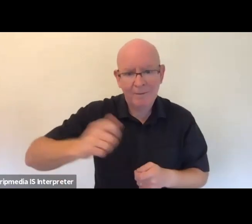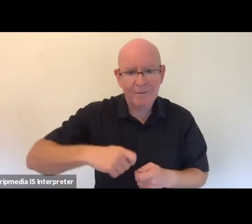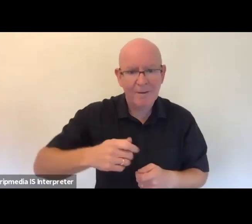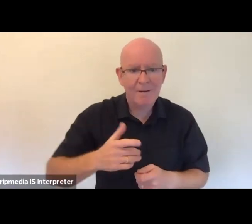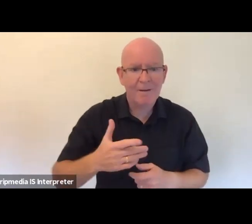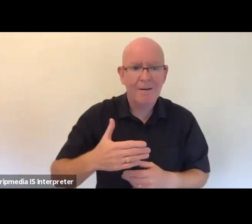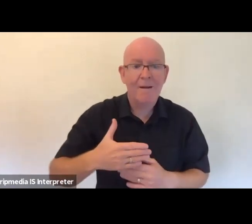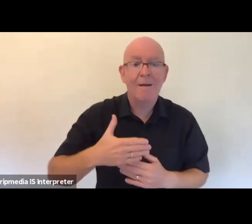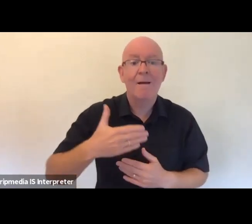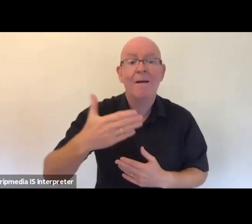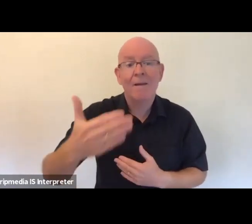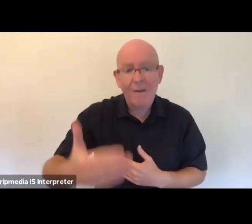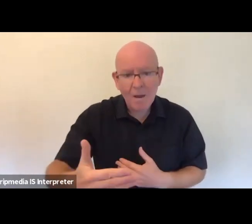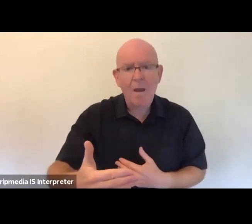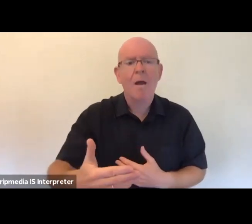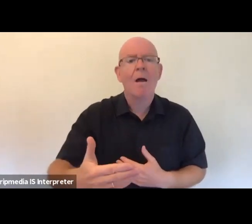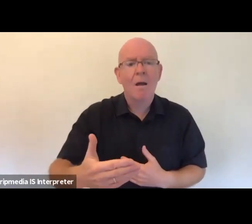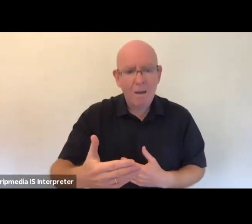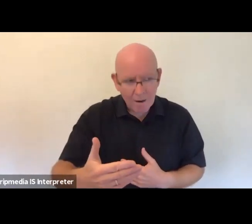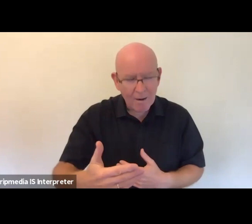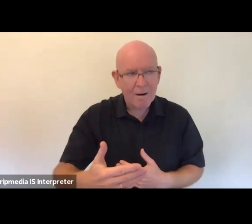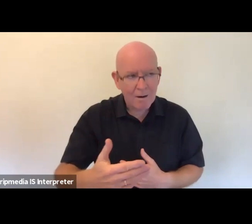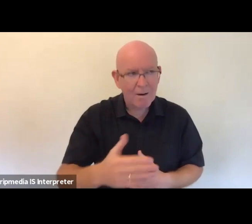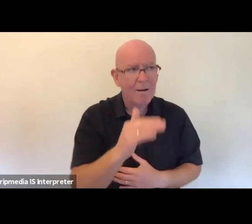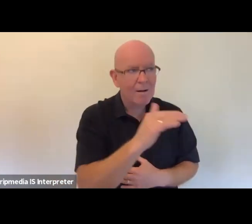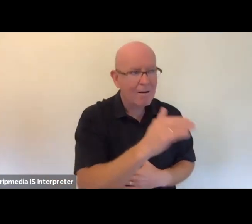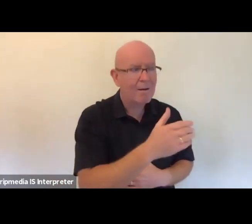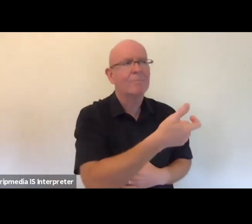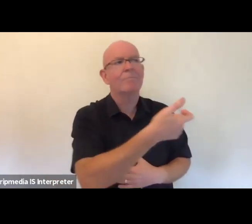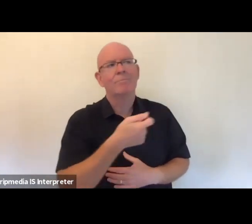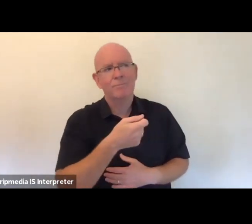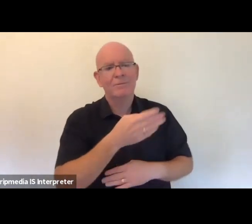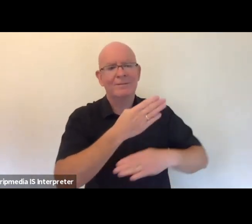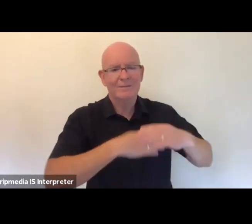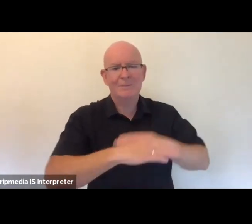So, it’s a bit complicated in Timor Leste. Many of the people with a disability